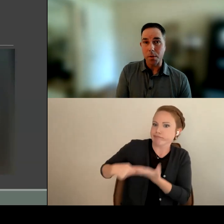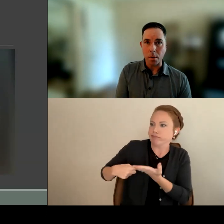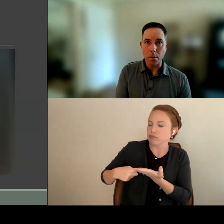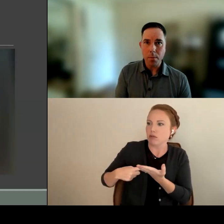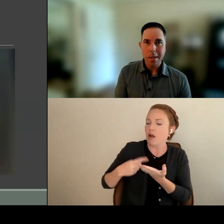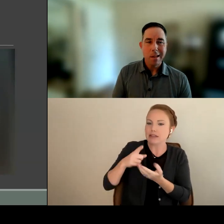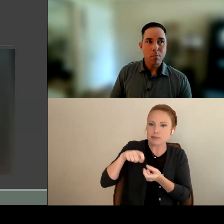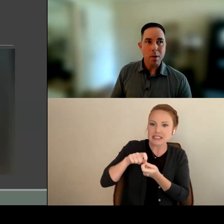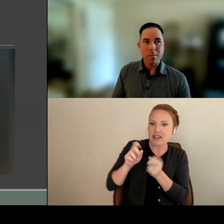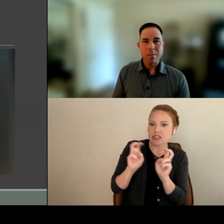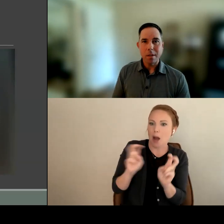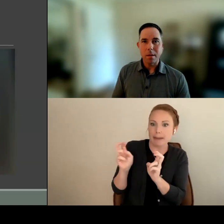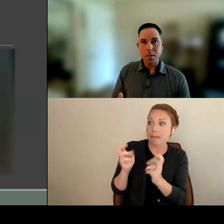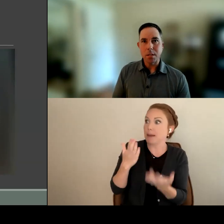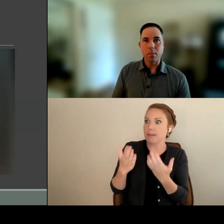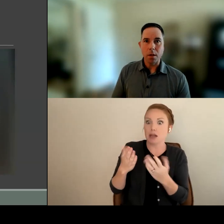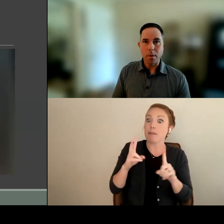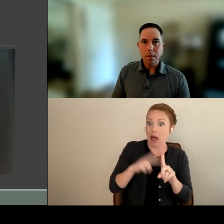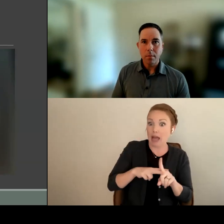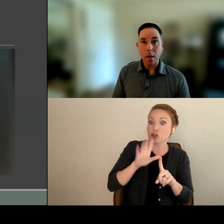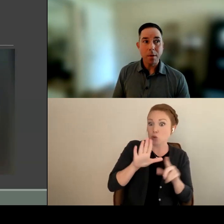to your group, but maybe it nudges them a little bit.